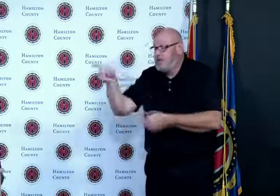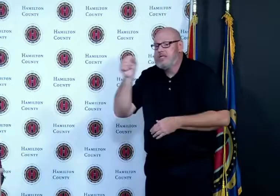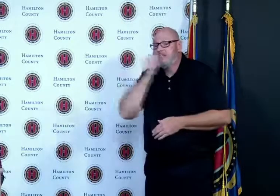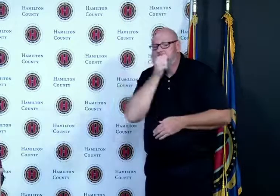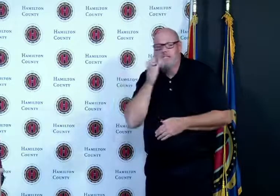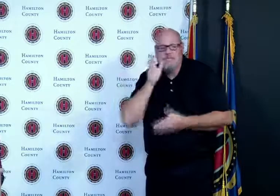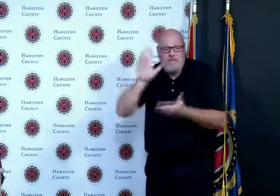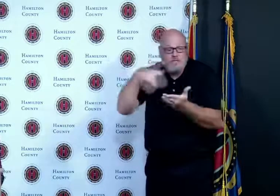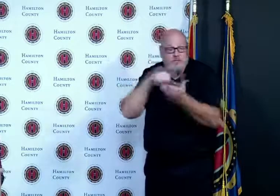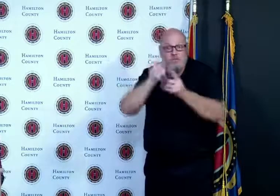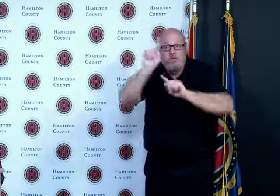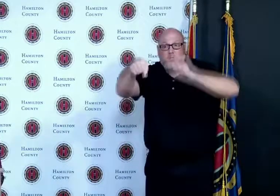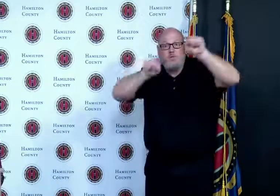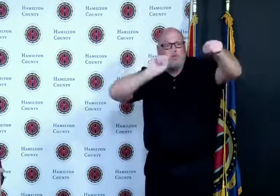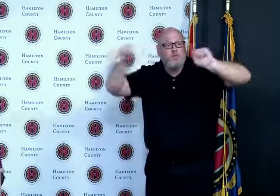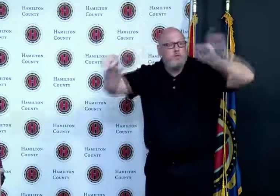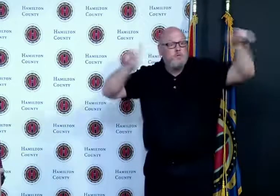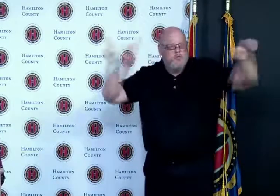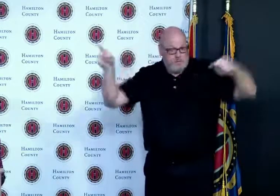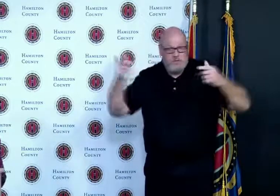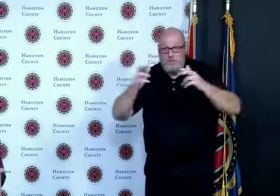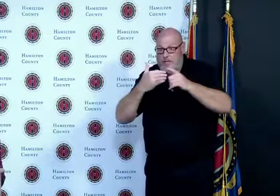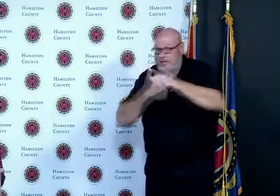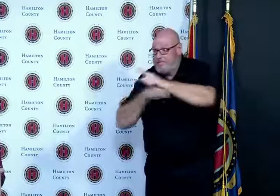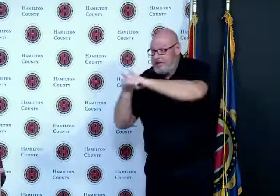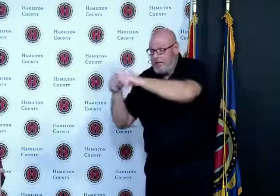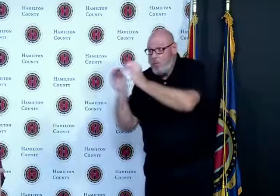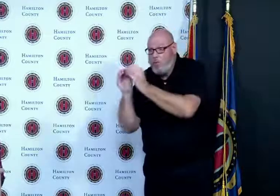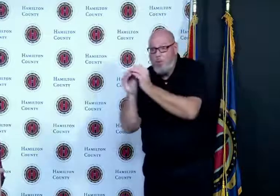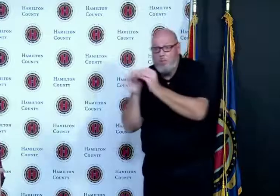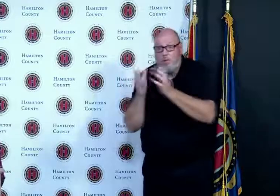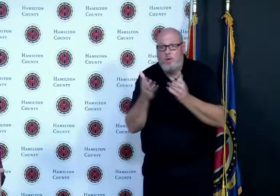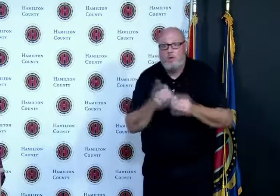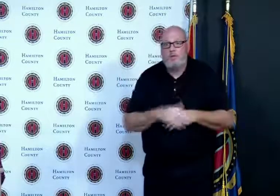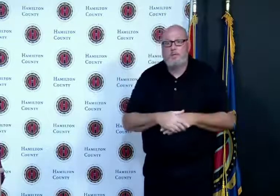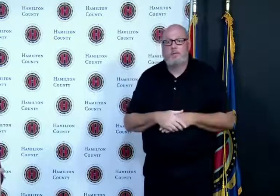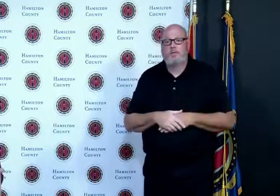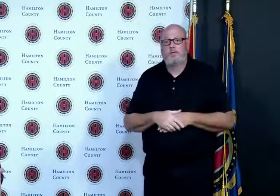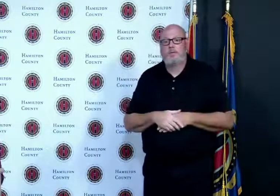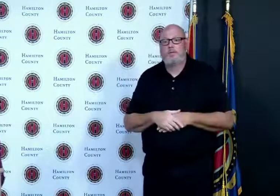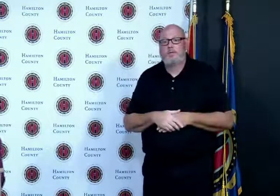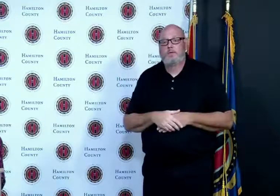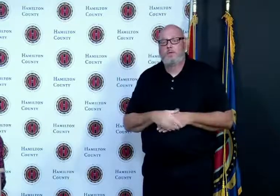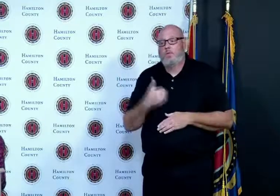call that continues to take place is one with the city and the county the school systems both